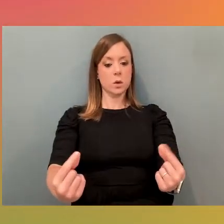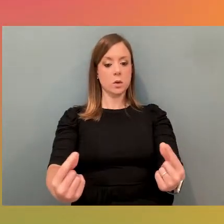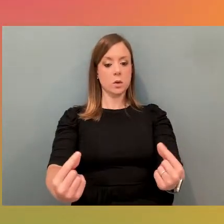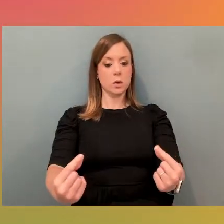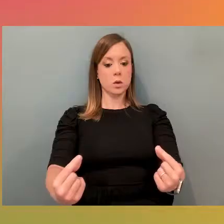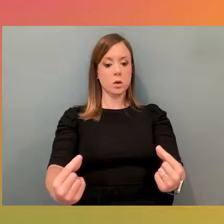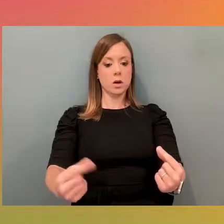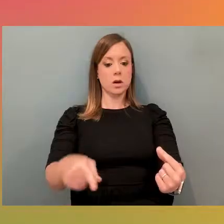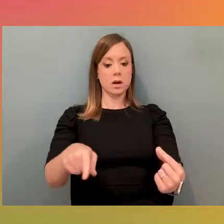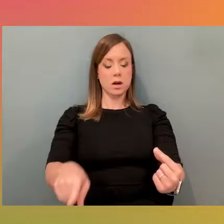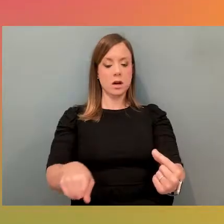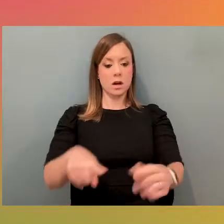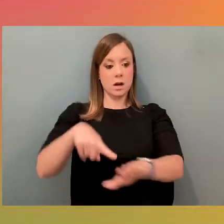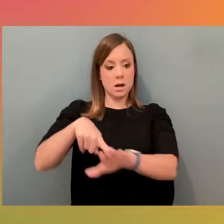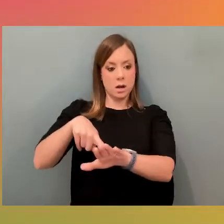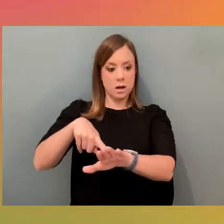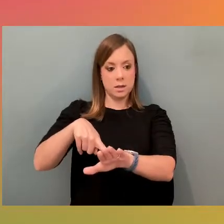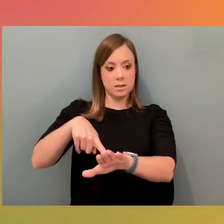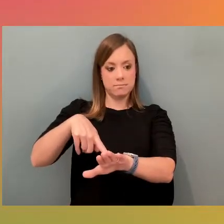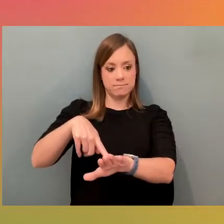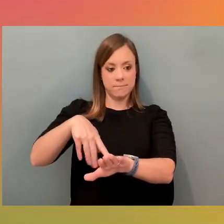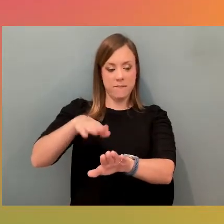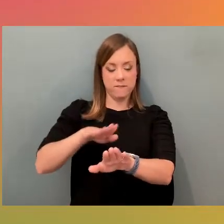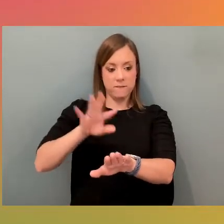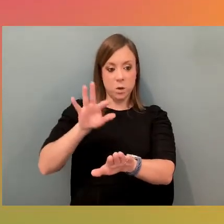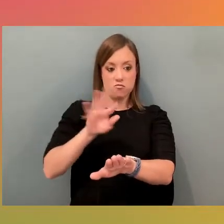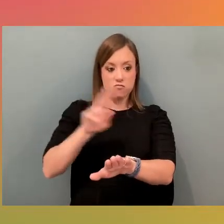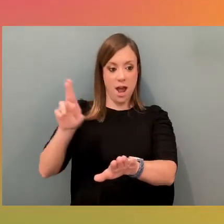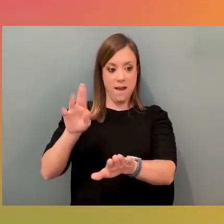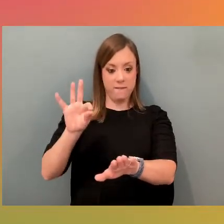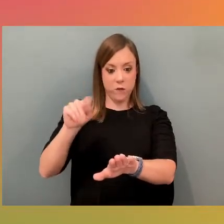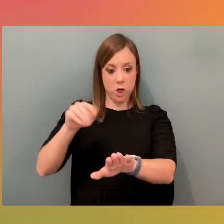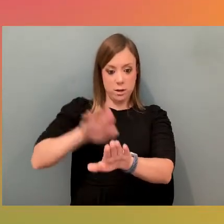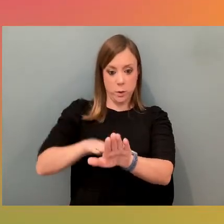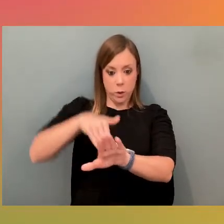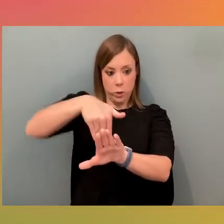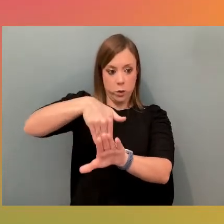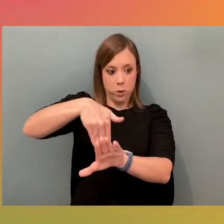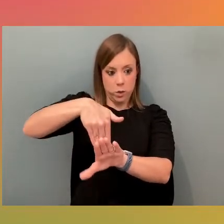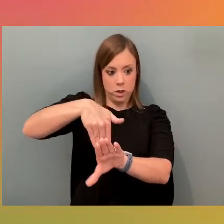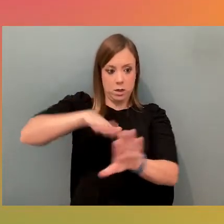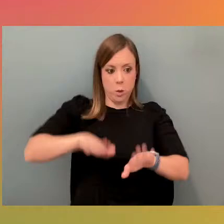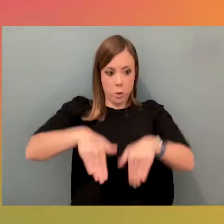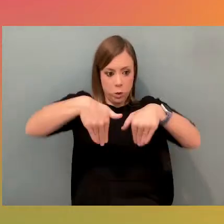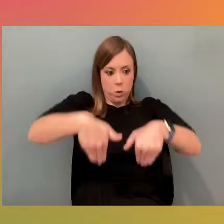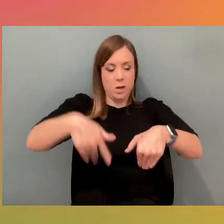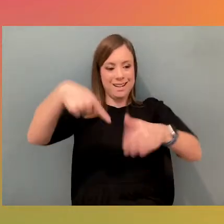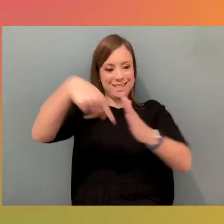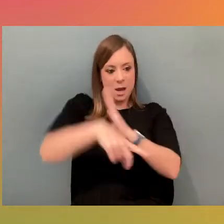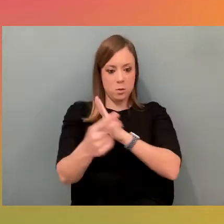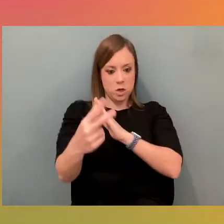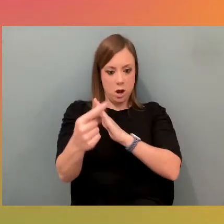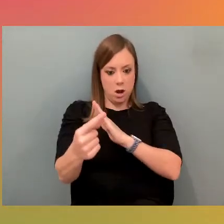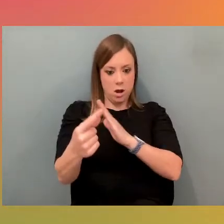COME UP ONTO YOUR HANDS. TUCK THE RIGHT TOES.